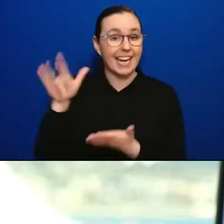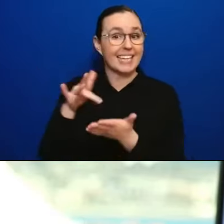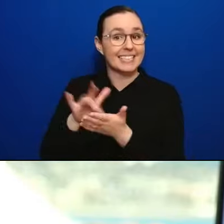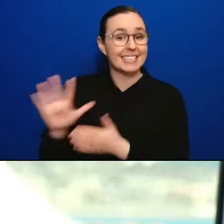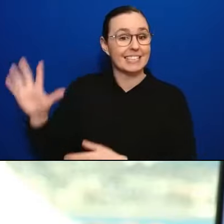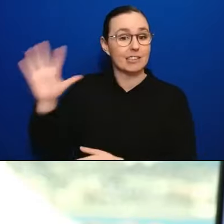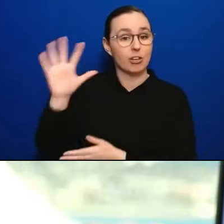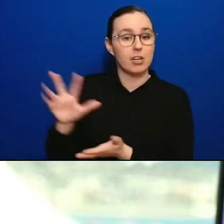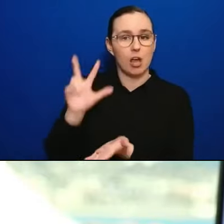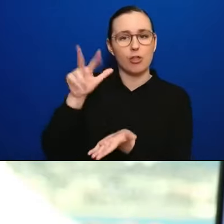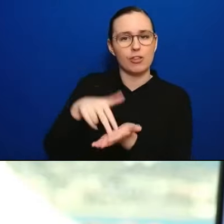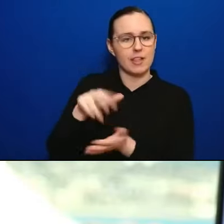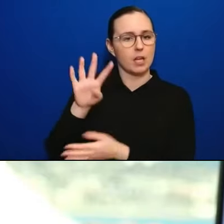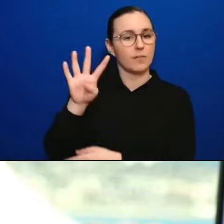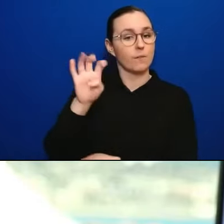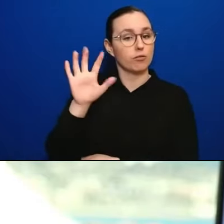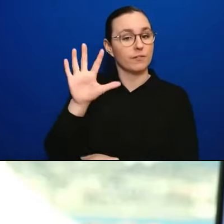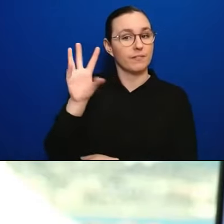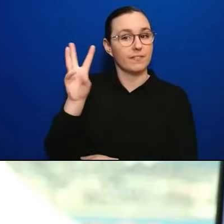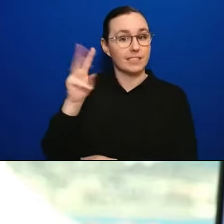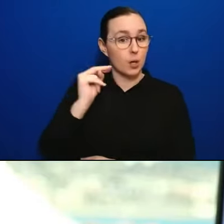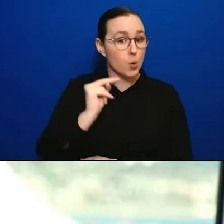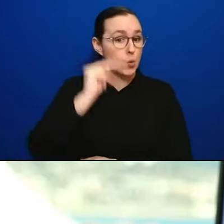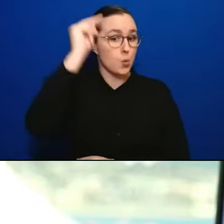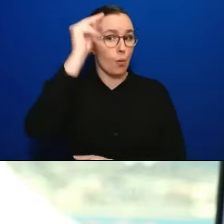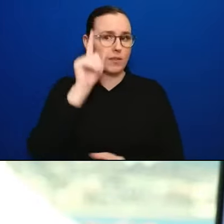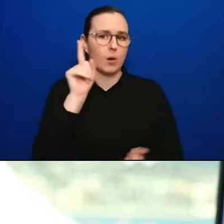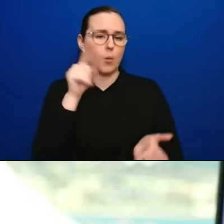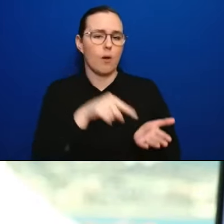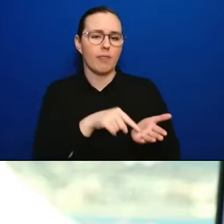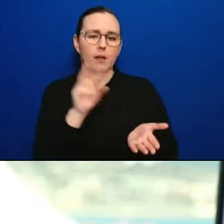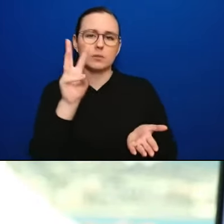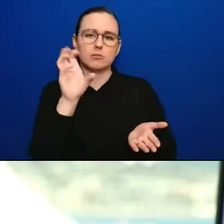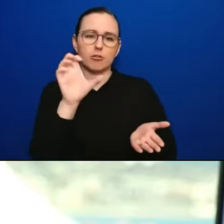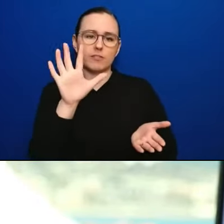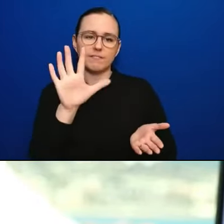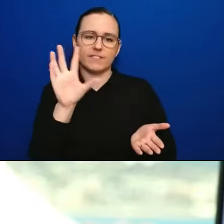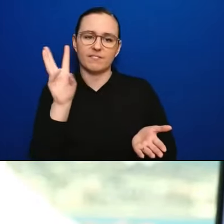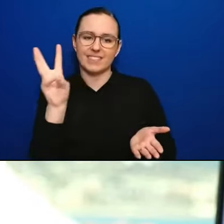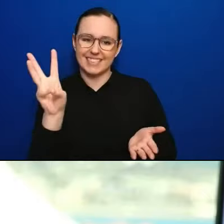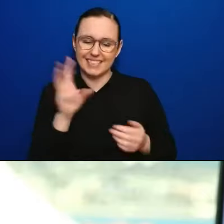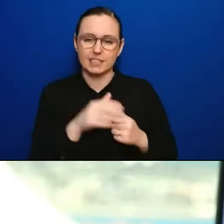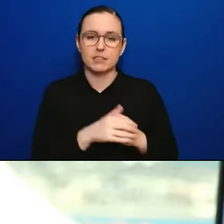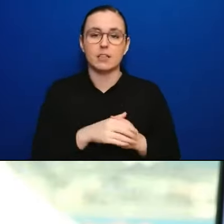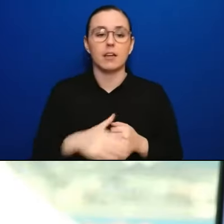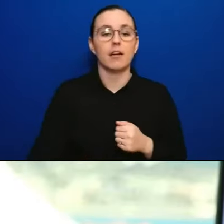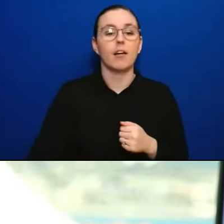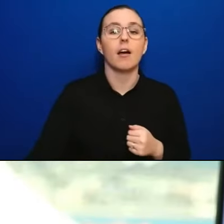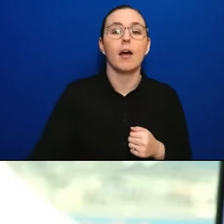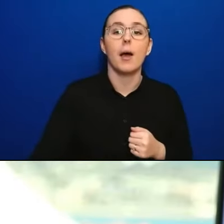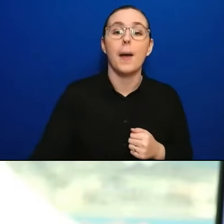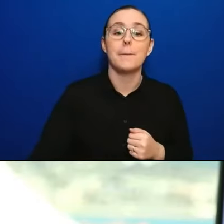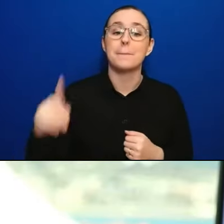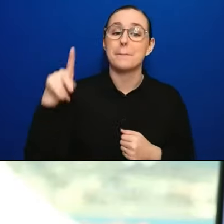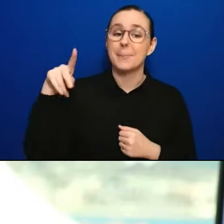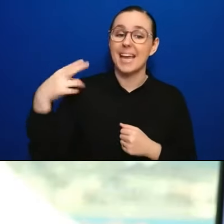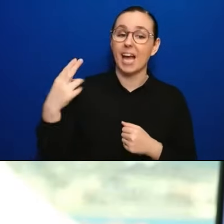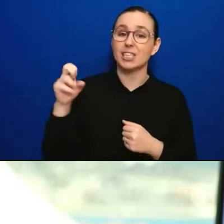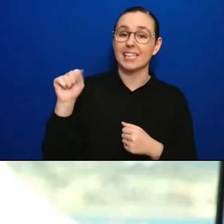Health, 3,4 Health, 3,456 in Inr